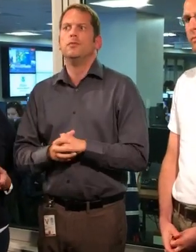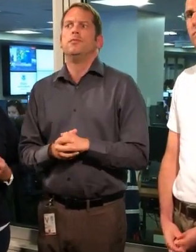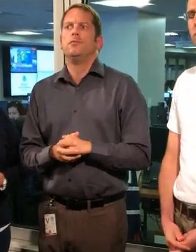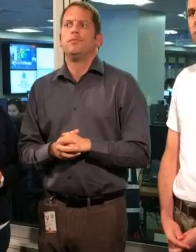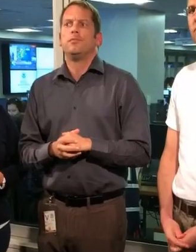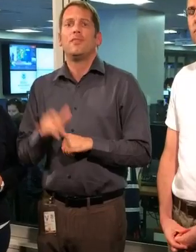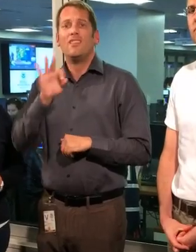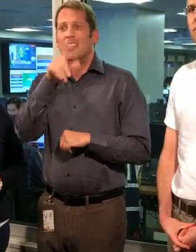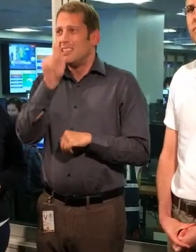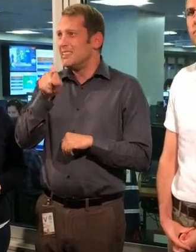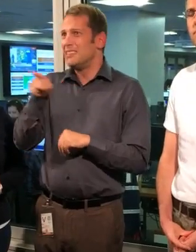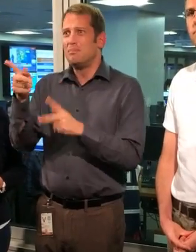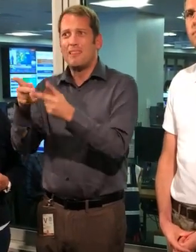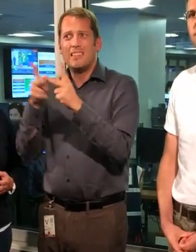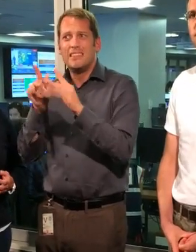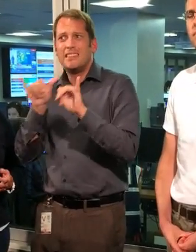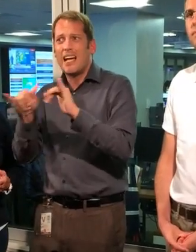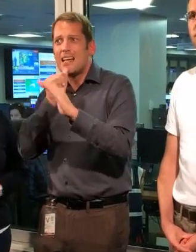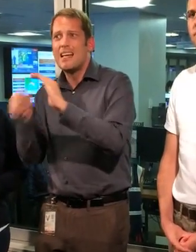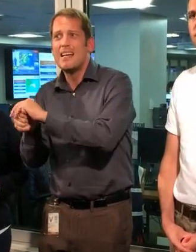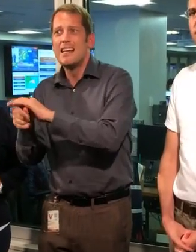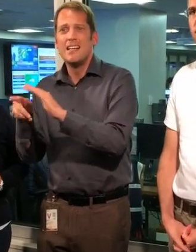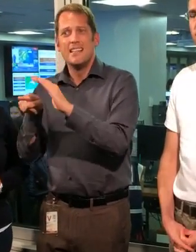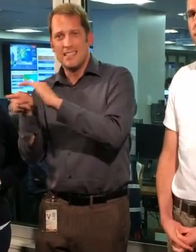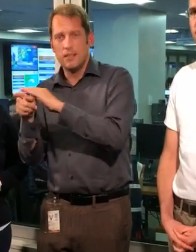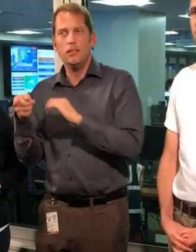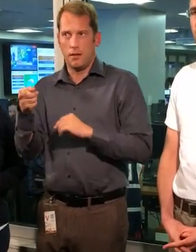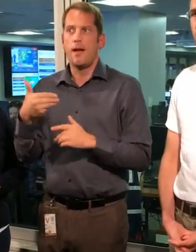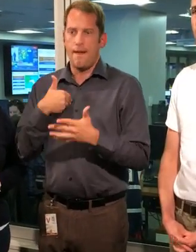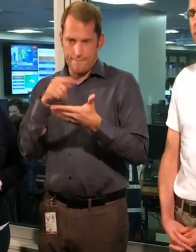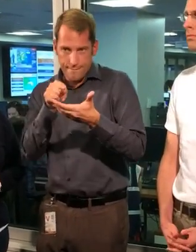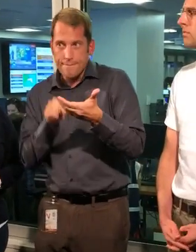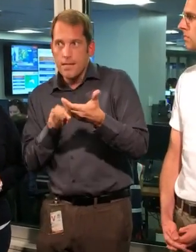shelter location, you can go there for a safe and secure environment so you can be taken